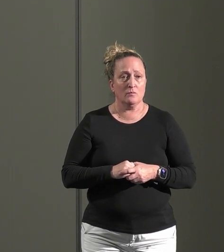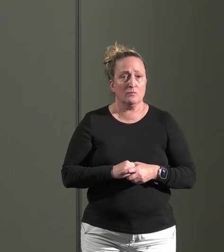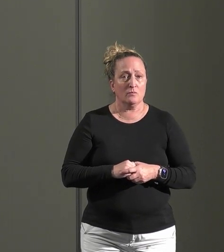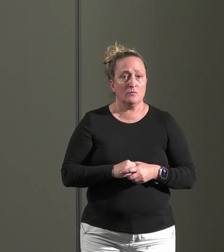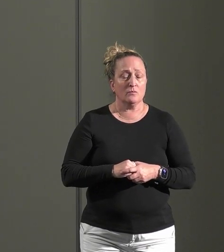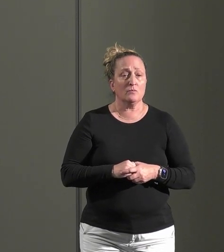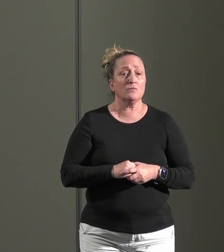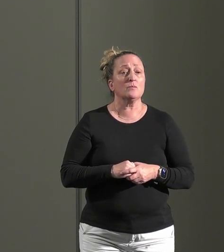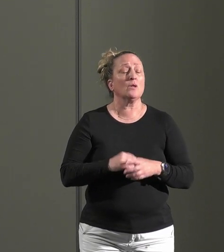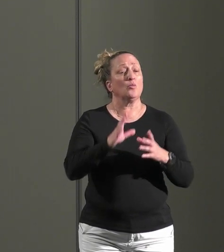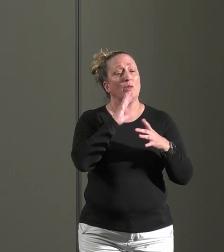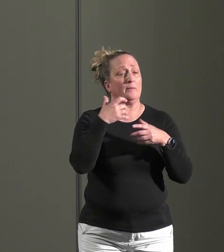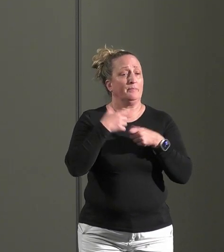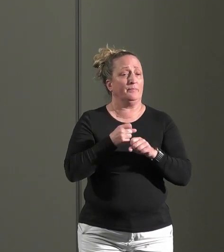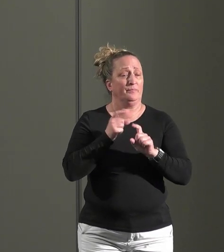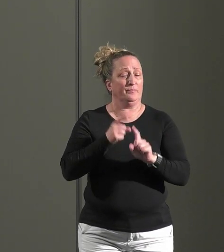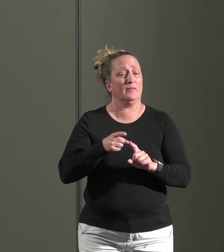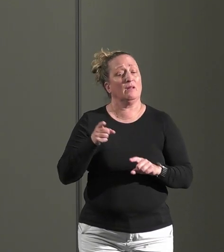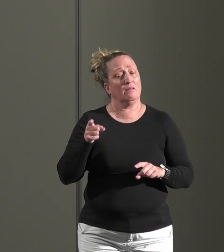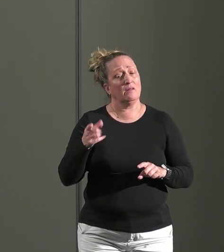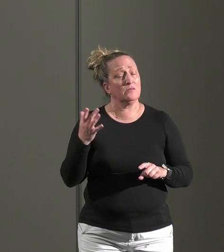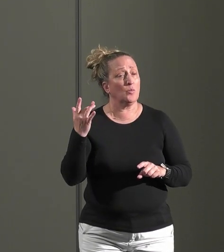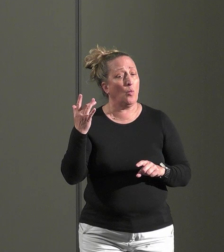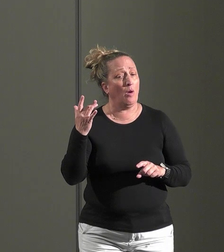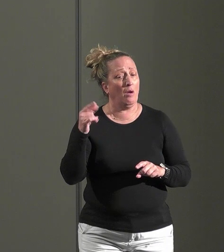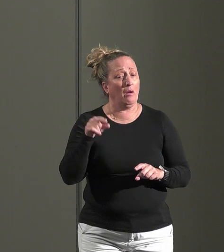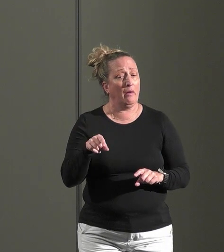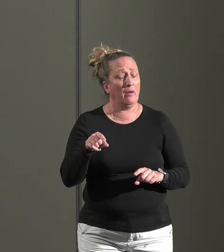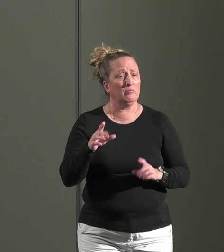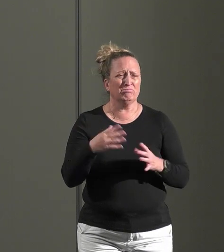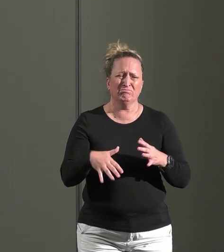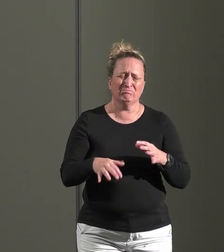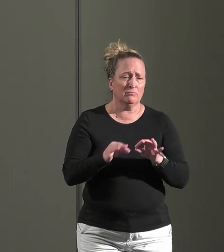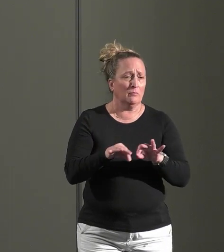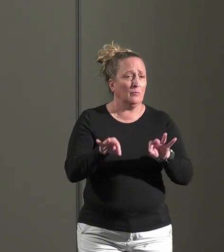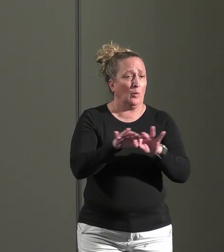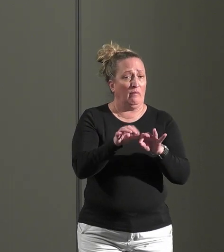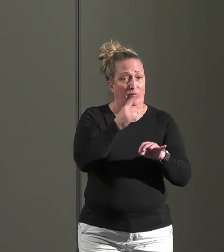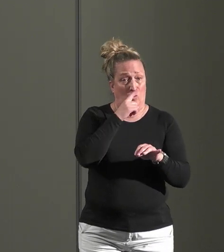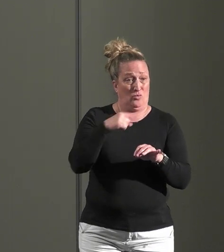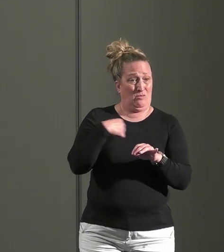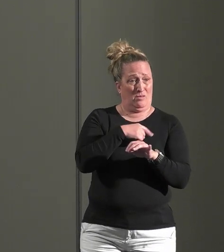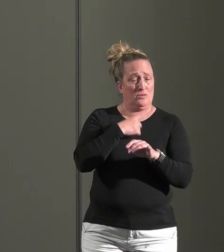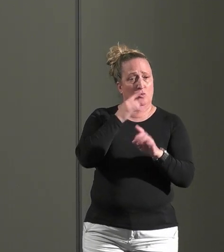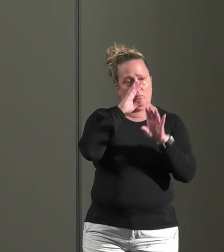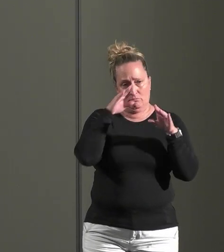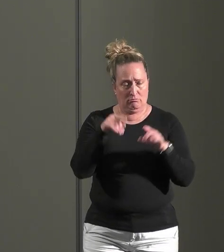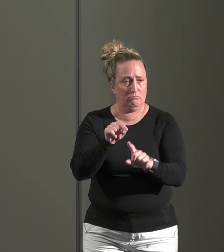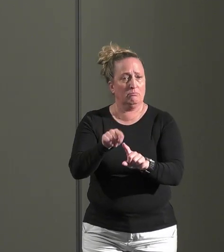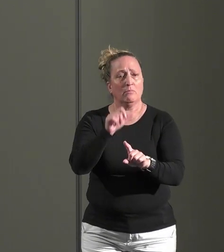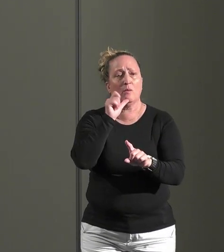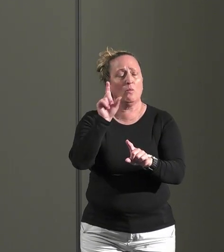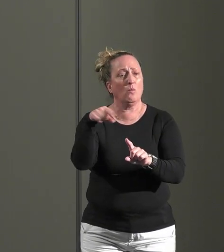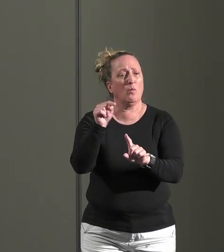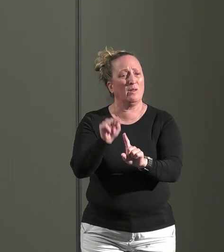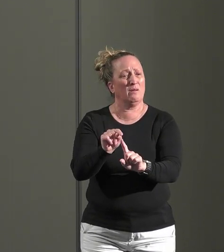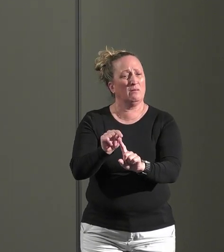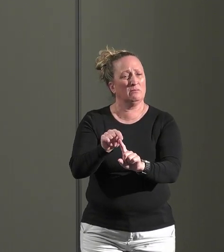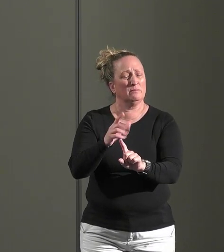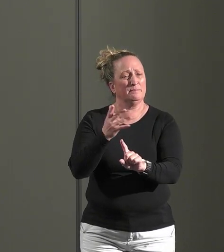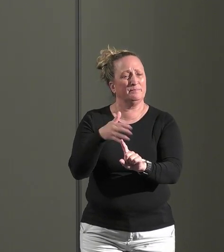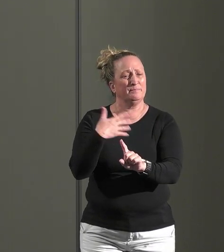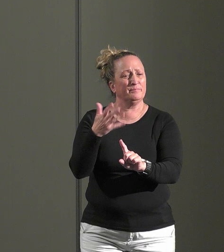So sum it up, this is why it is so important for us to focus not just only on access to